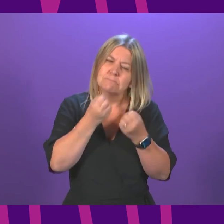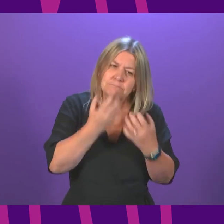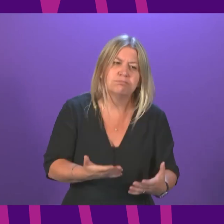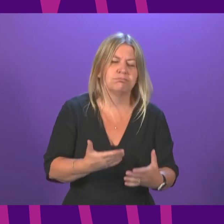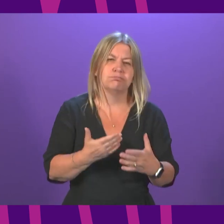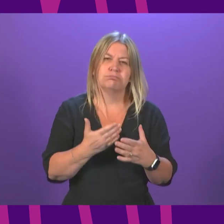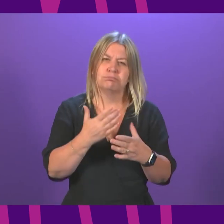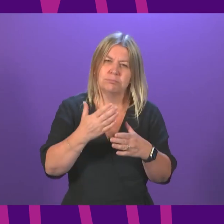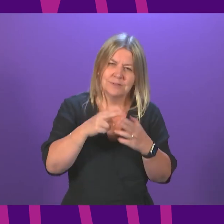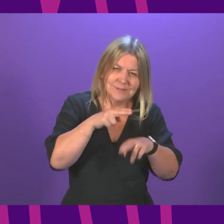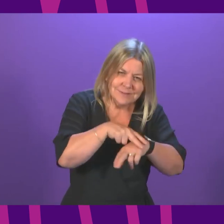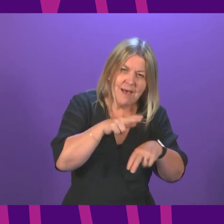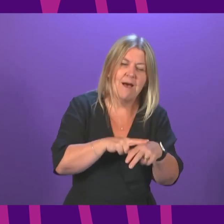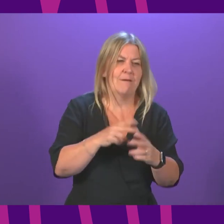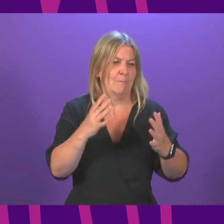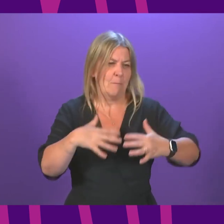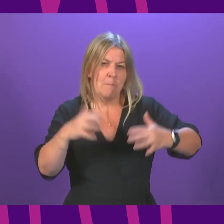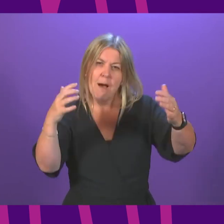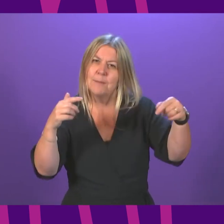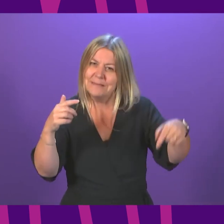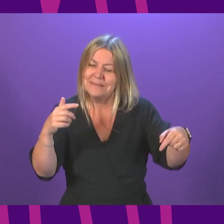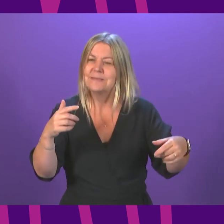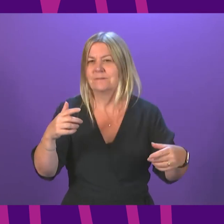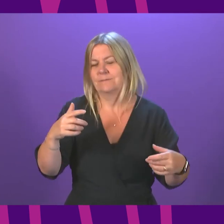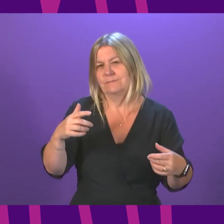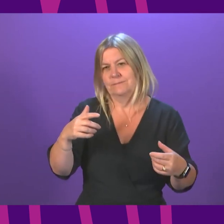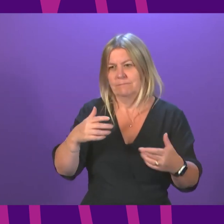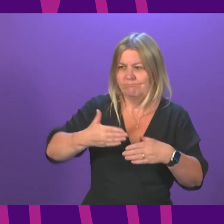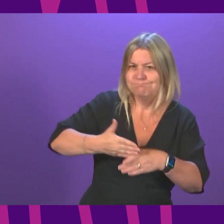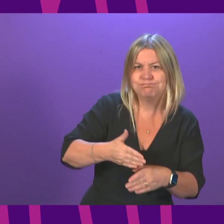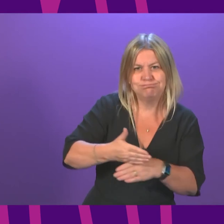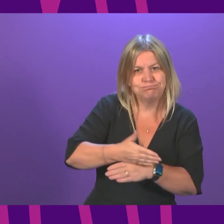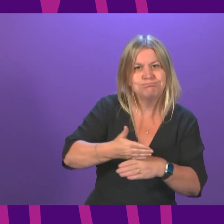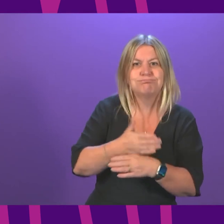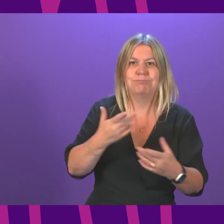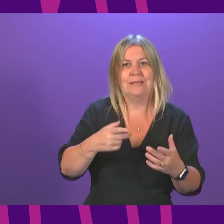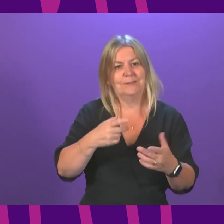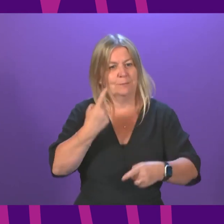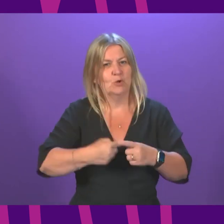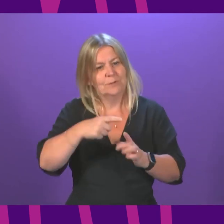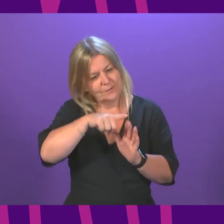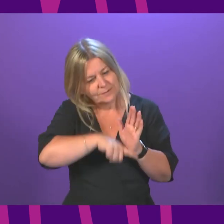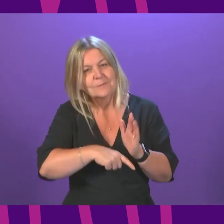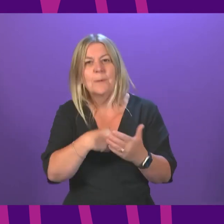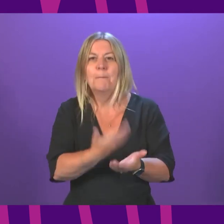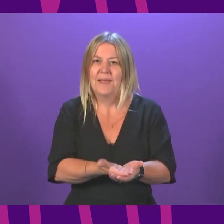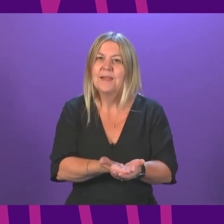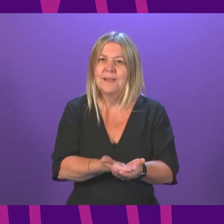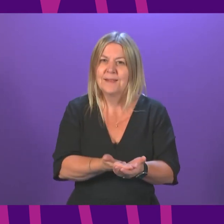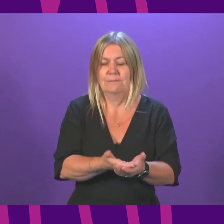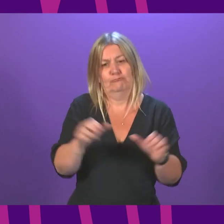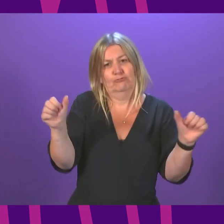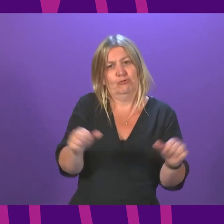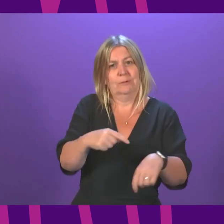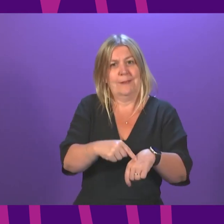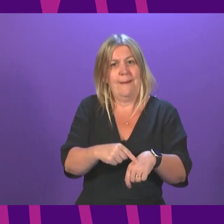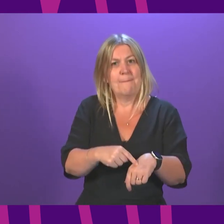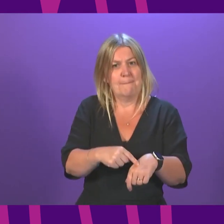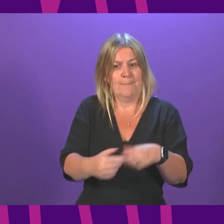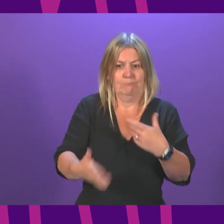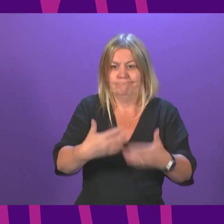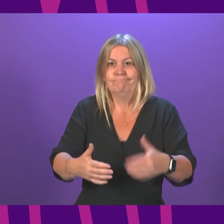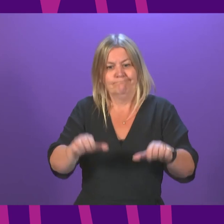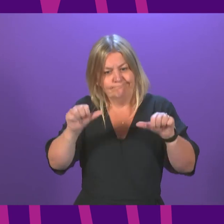can find time to push through a bill as important as this one in just three days, it can introduce